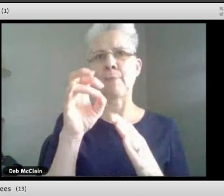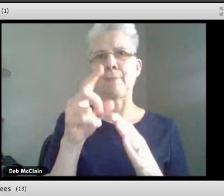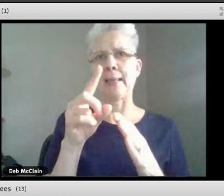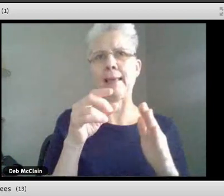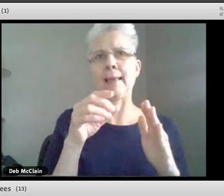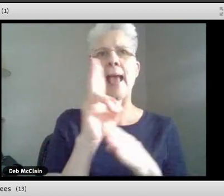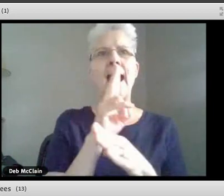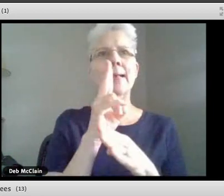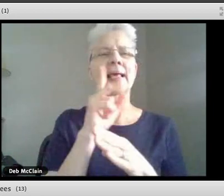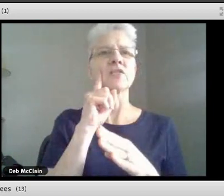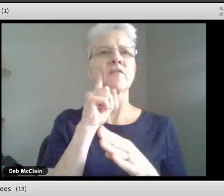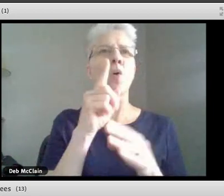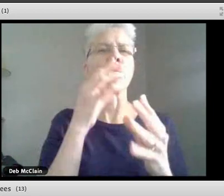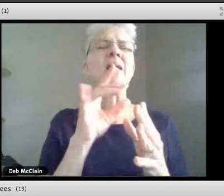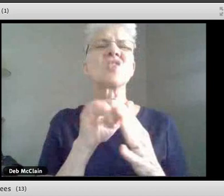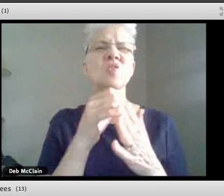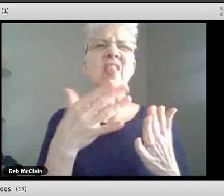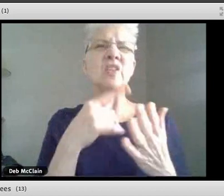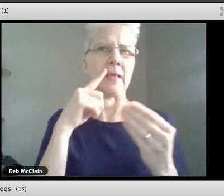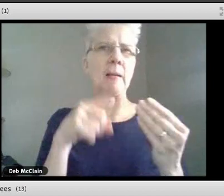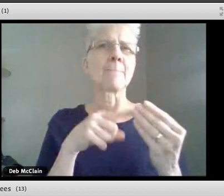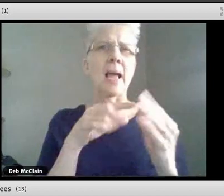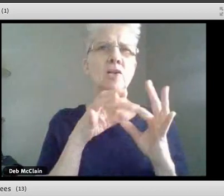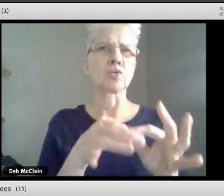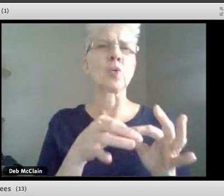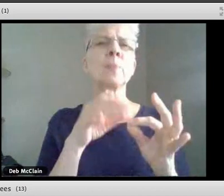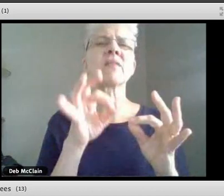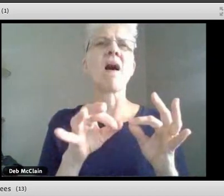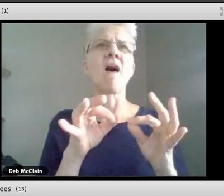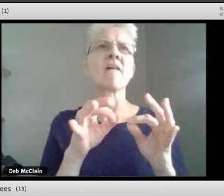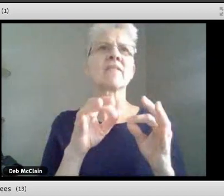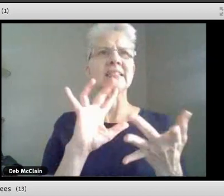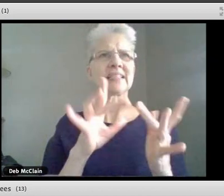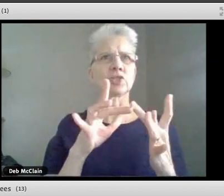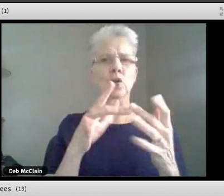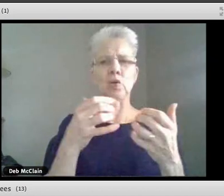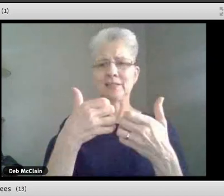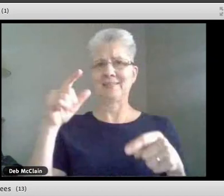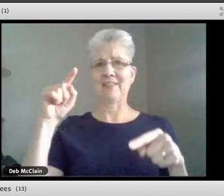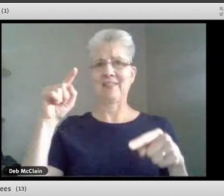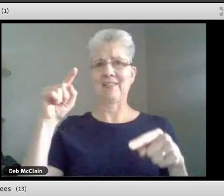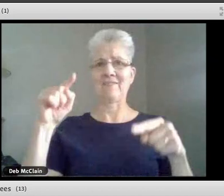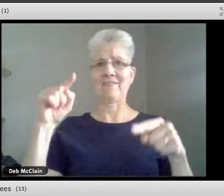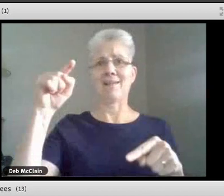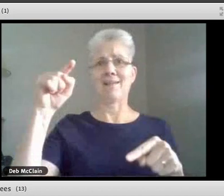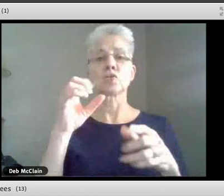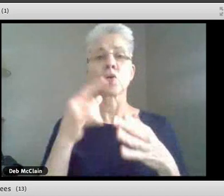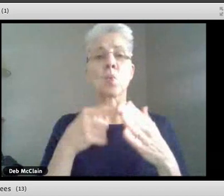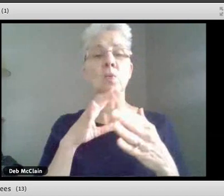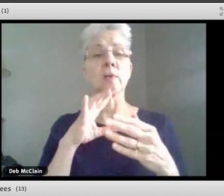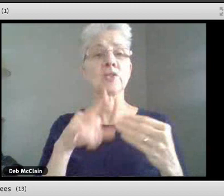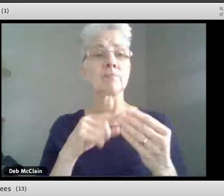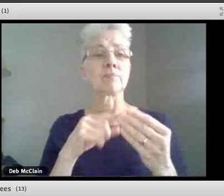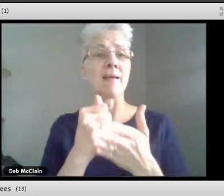in terms of this digital divide. So what can we do to help? And I'm going to talk through some of those things,